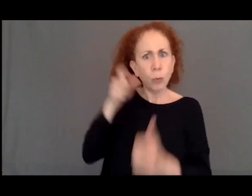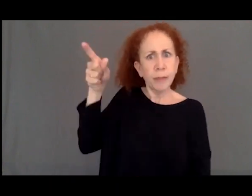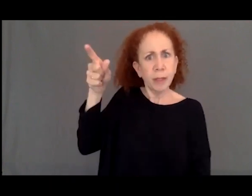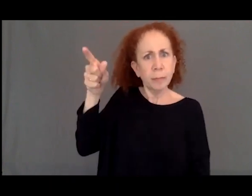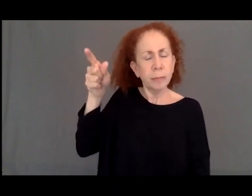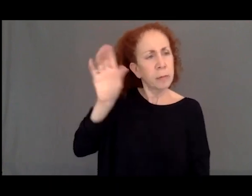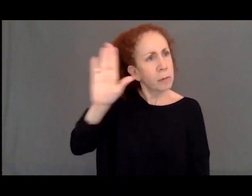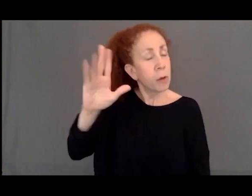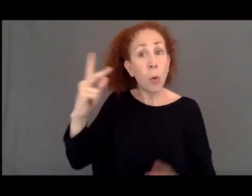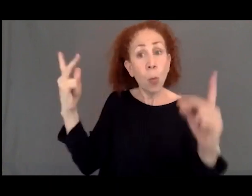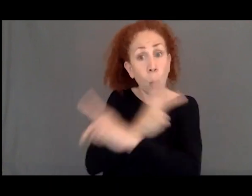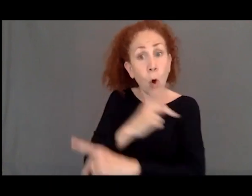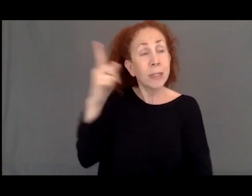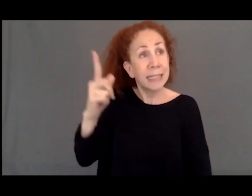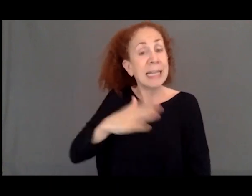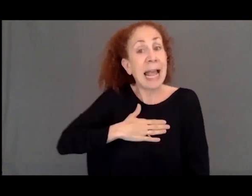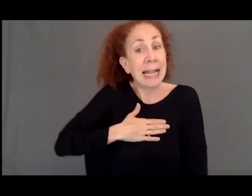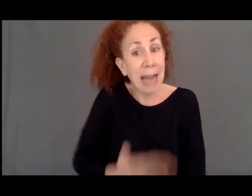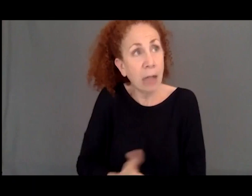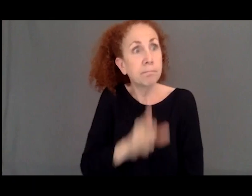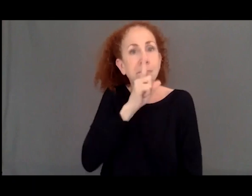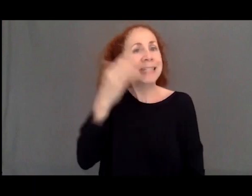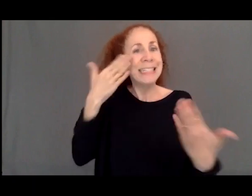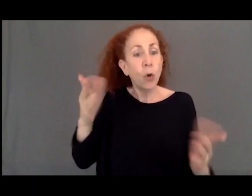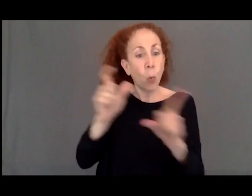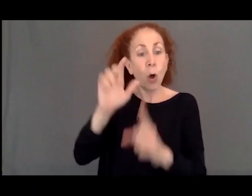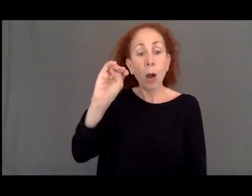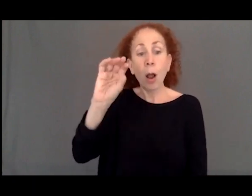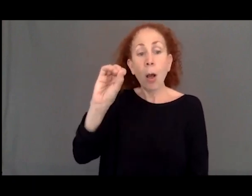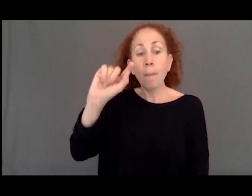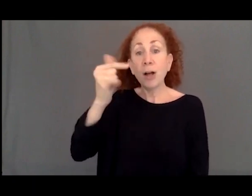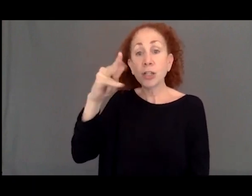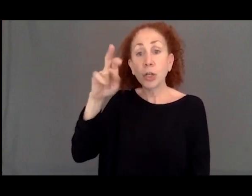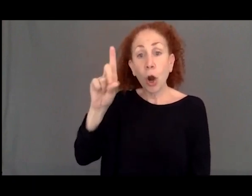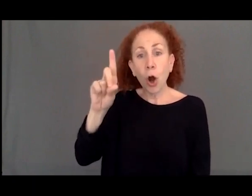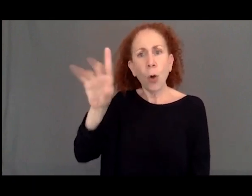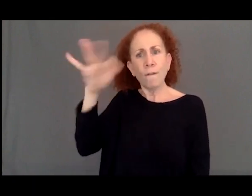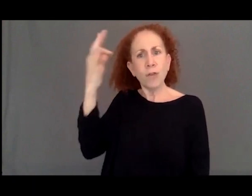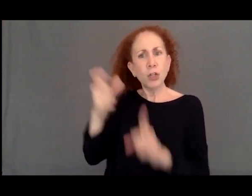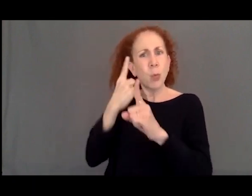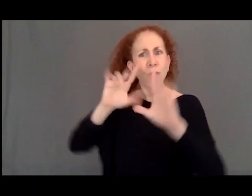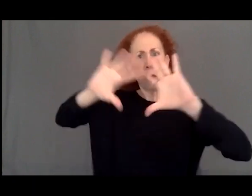This was especially the case when he acknowledged he did not even know that Montagnards was simply a French catchall term for the dozens